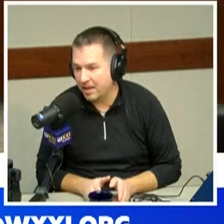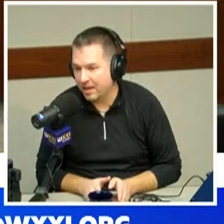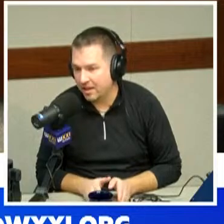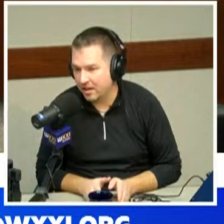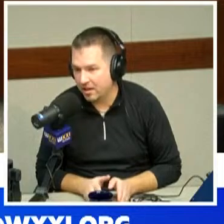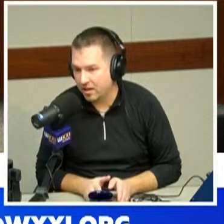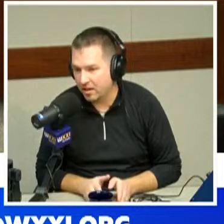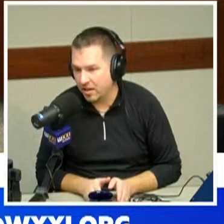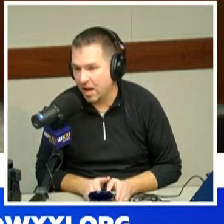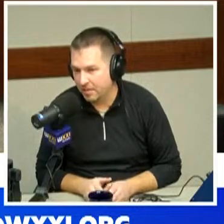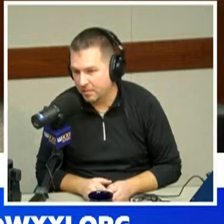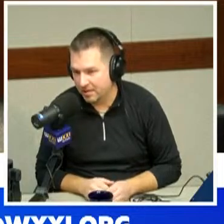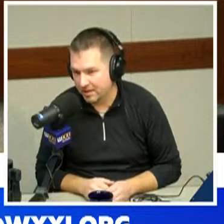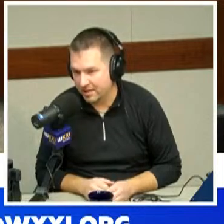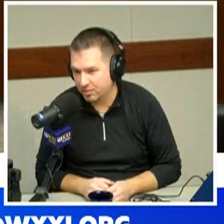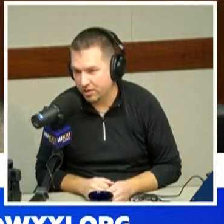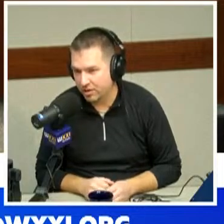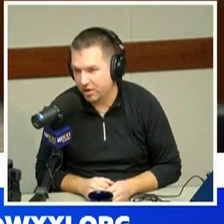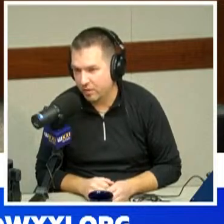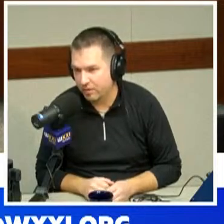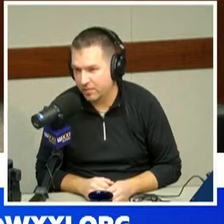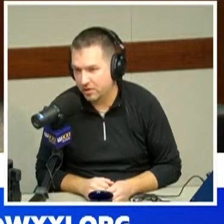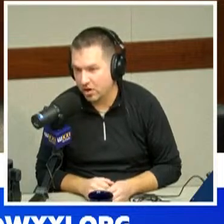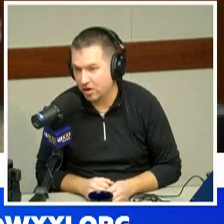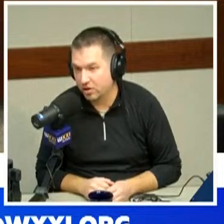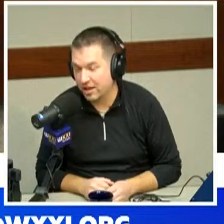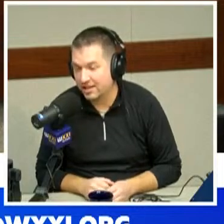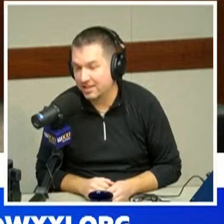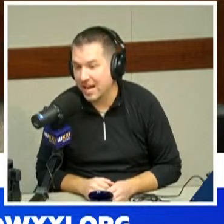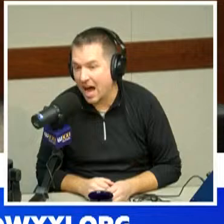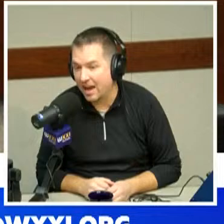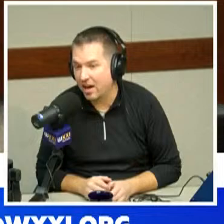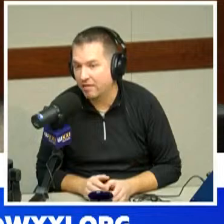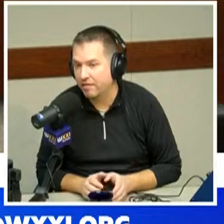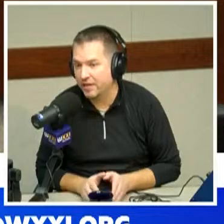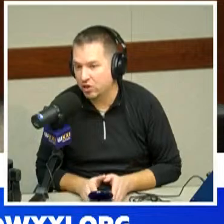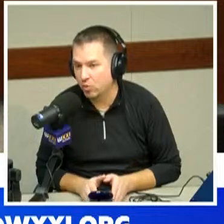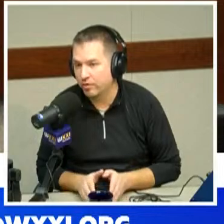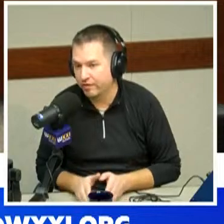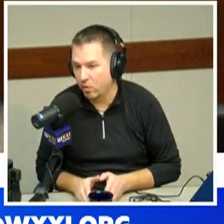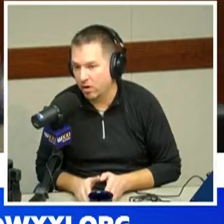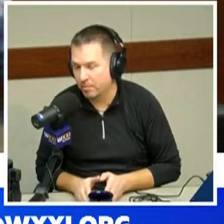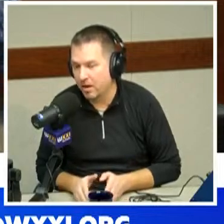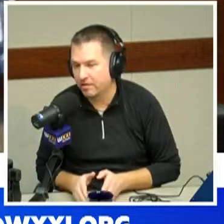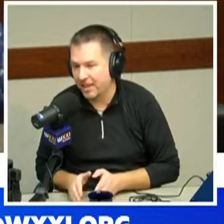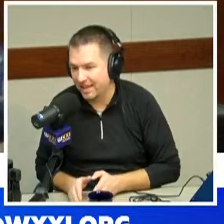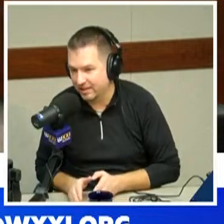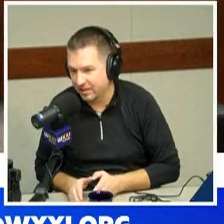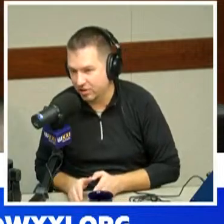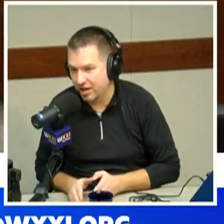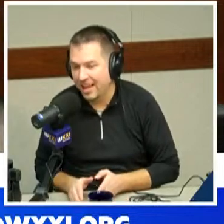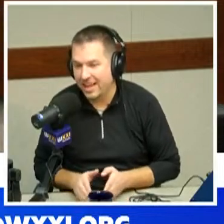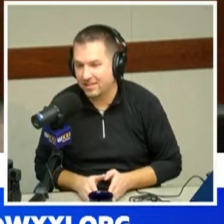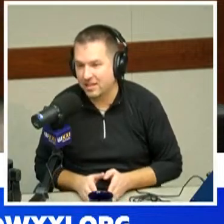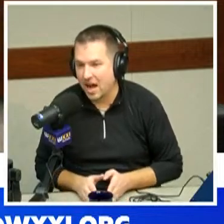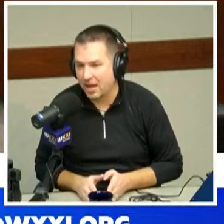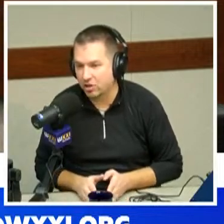being uh a common misconception you know from the start it's not a visual form of English it's not